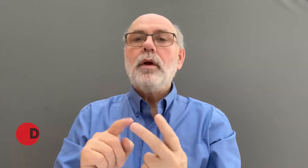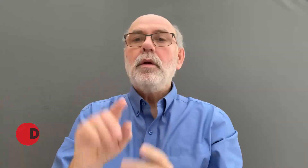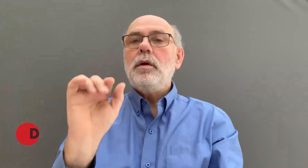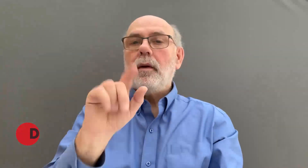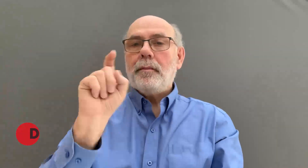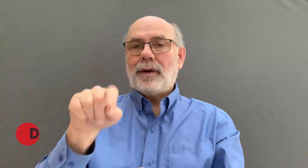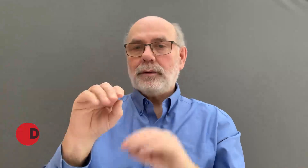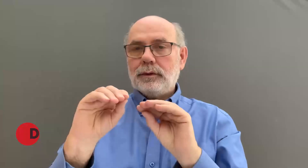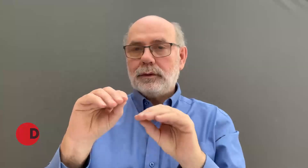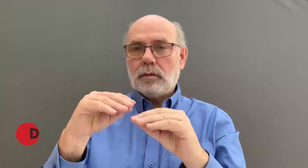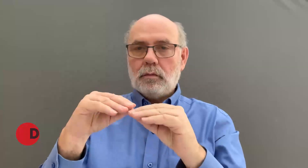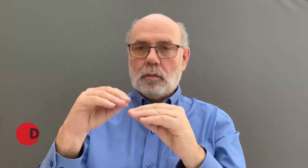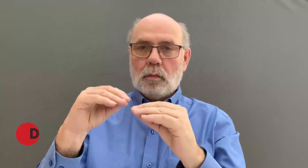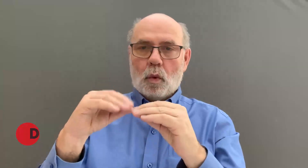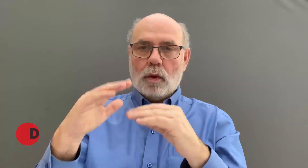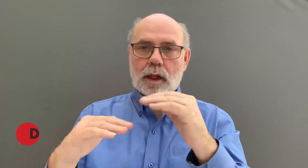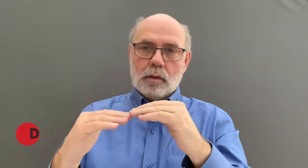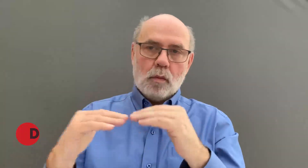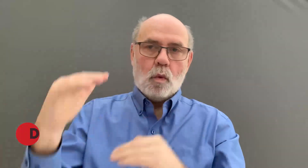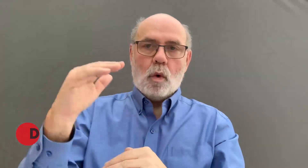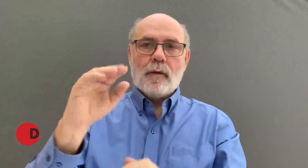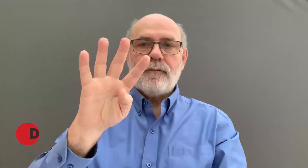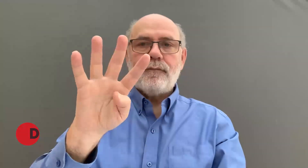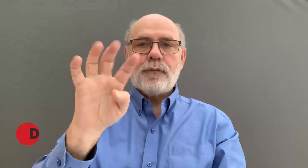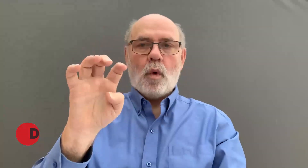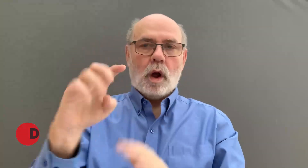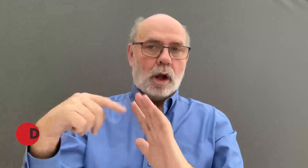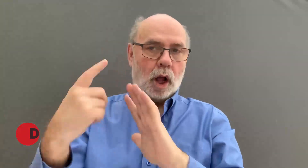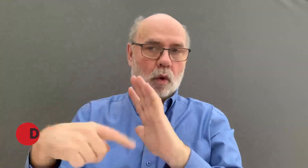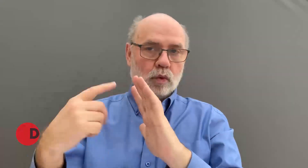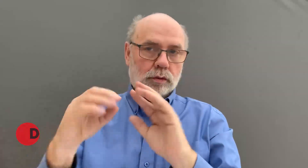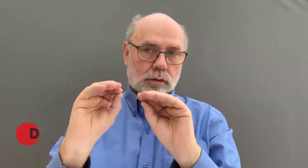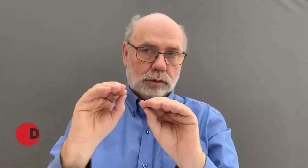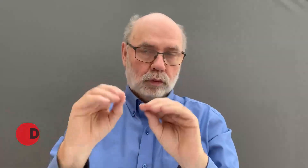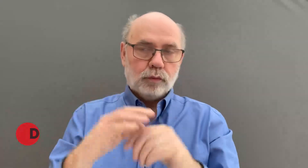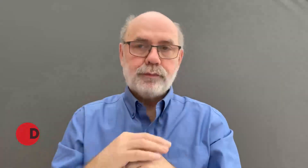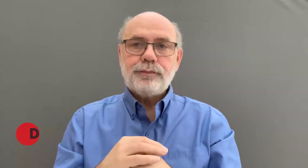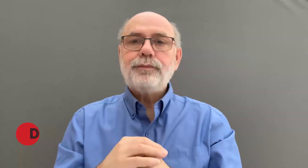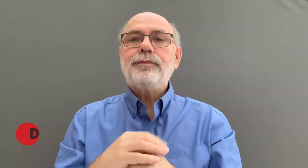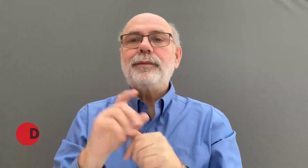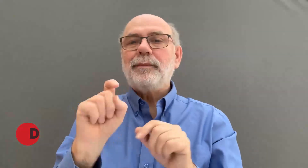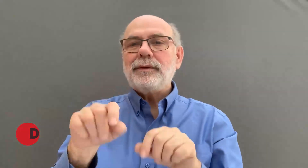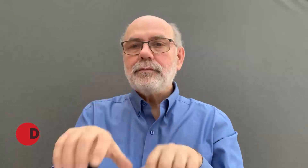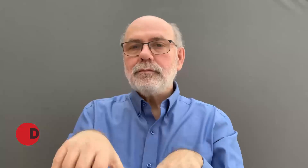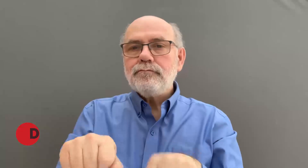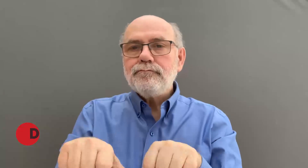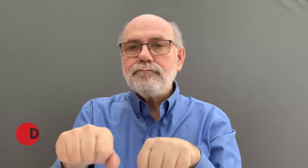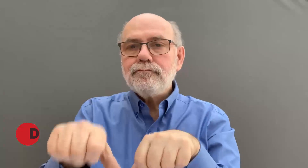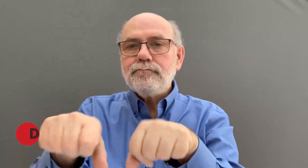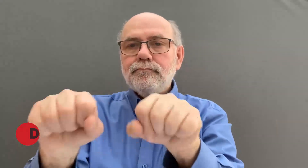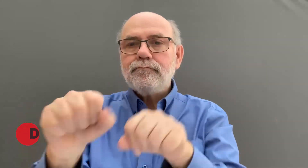You must have more than 400 hours of teaching and must take